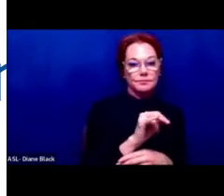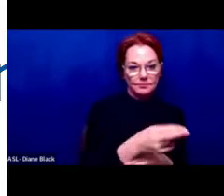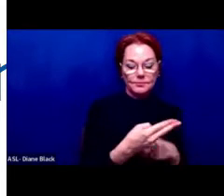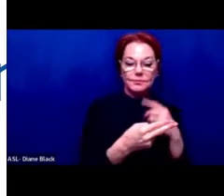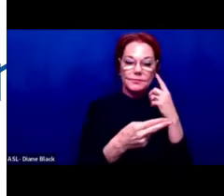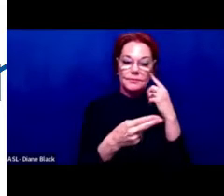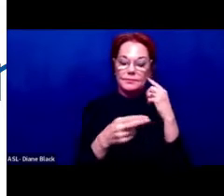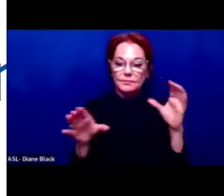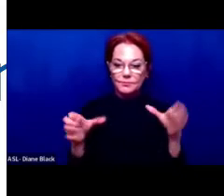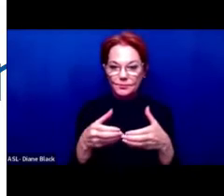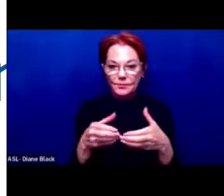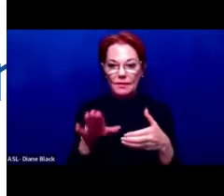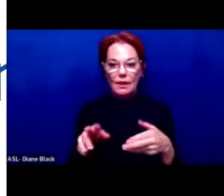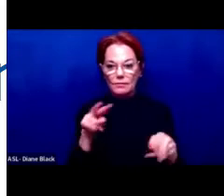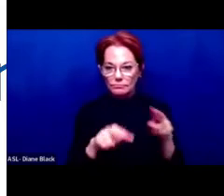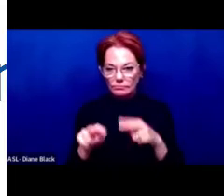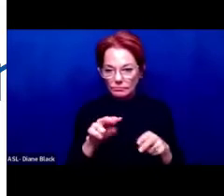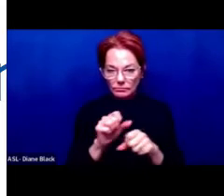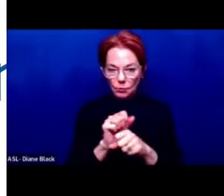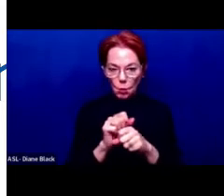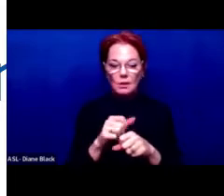Academies of Medicine,